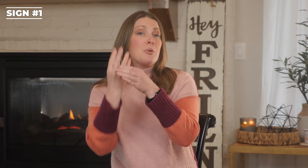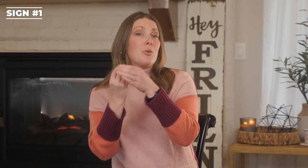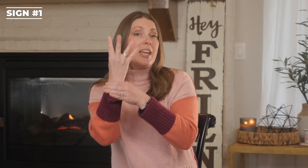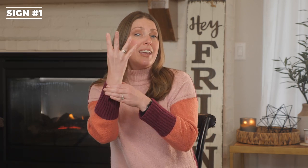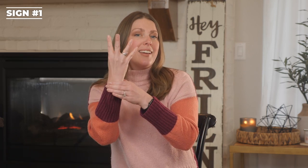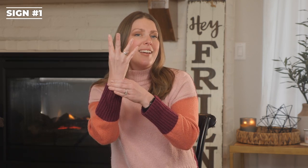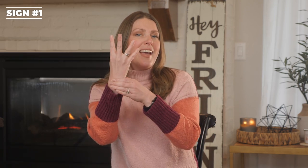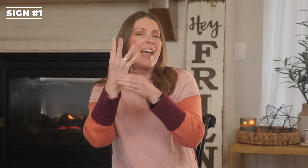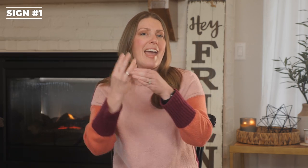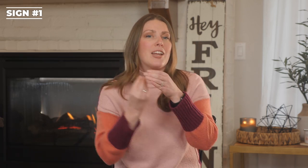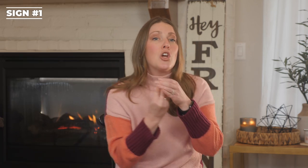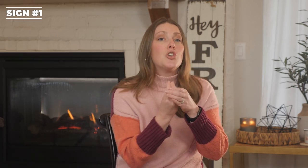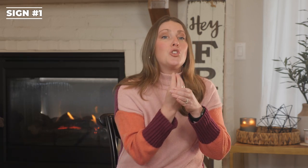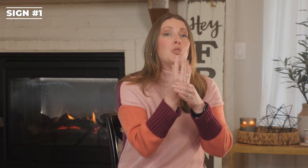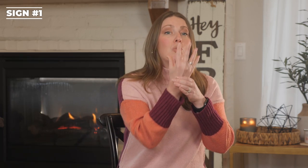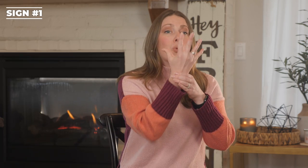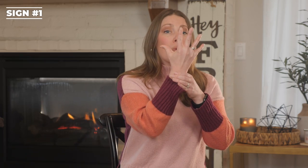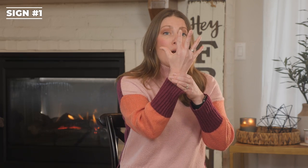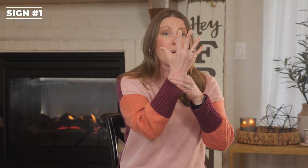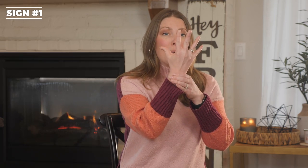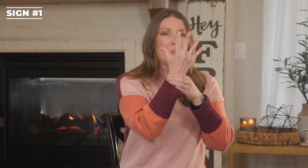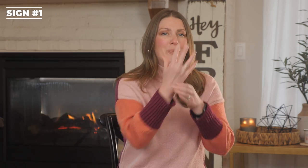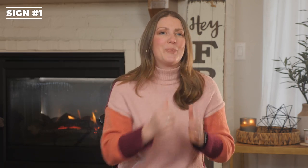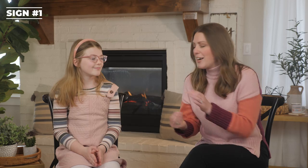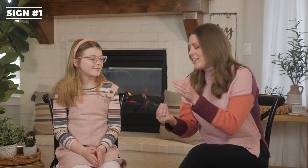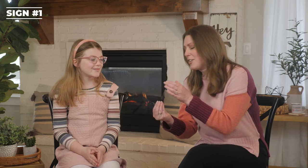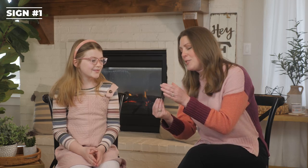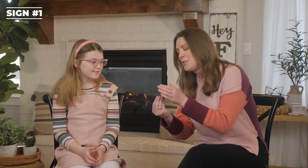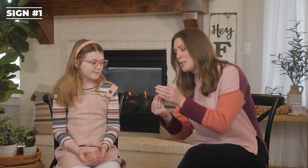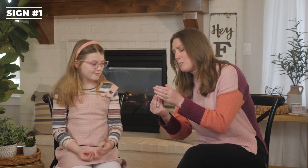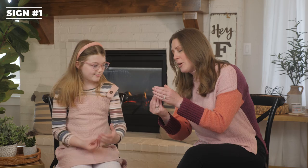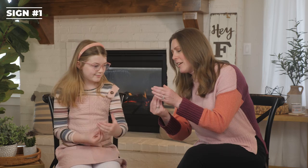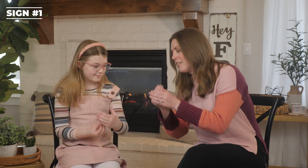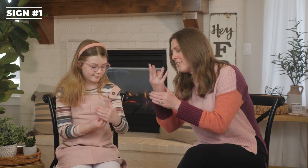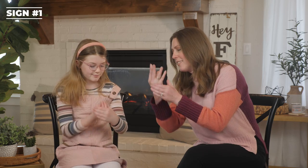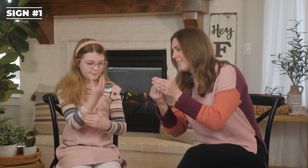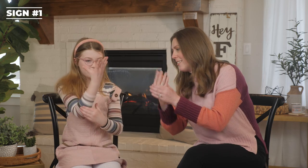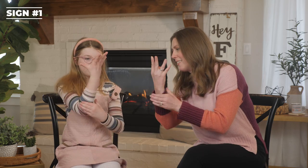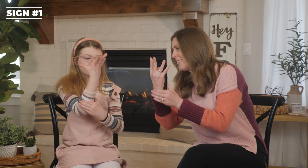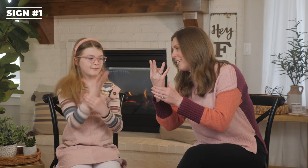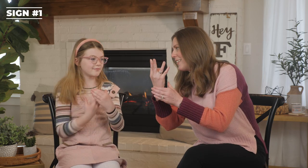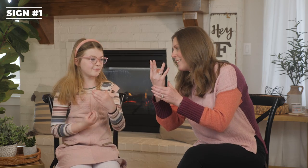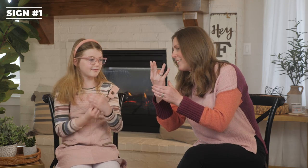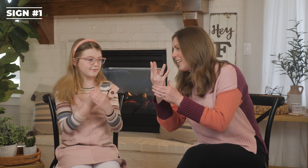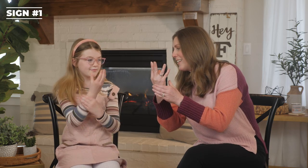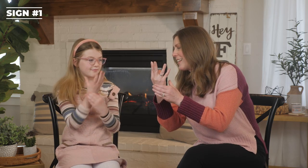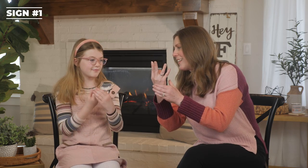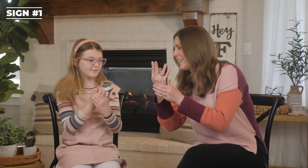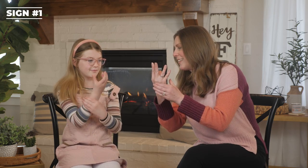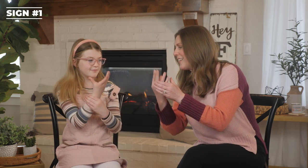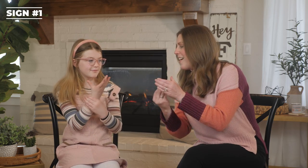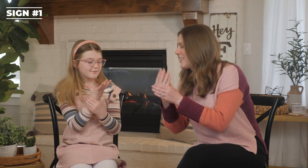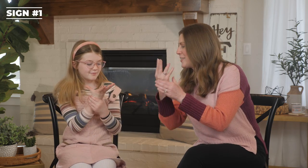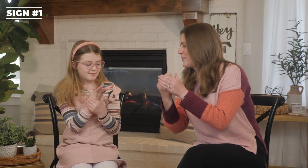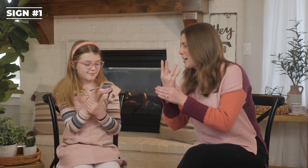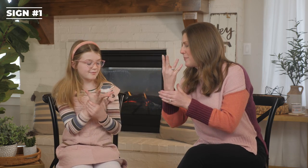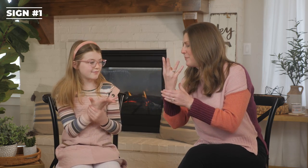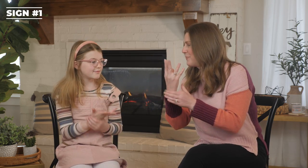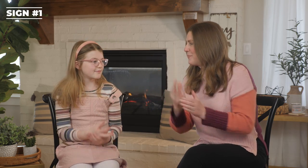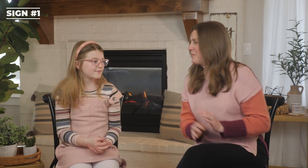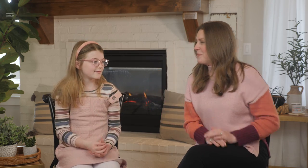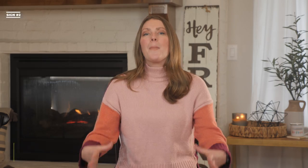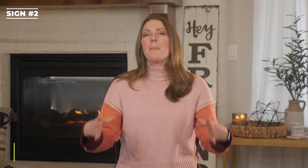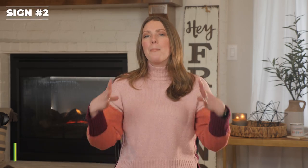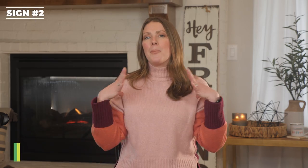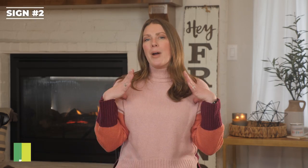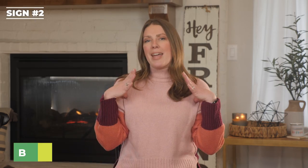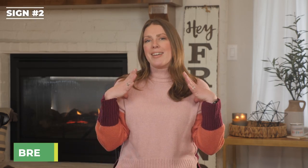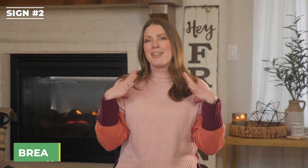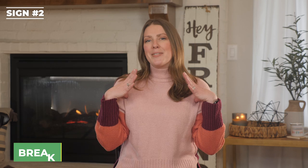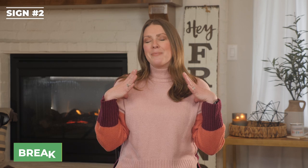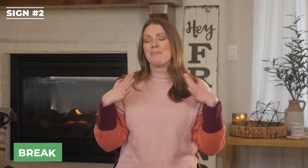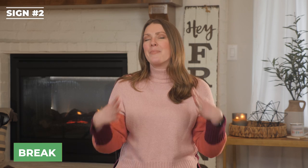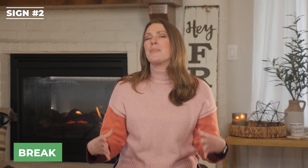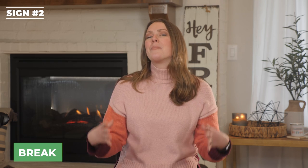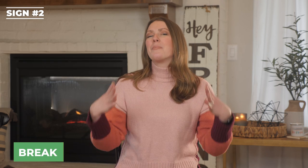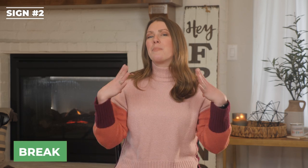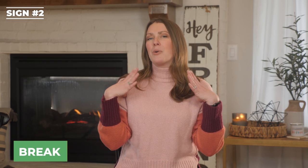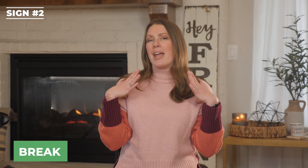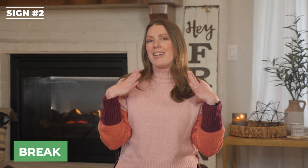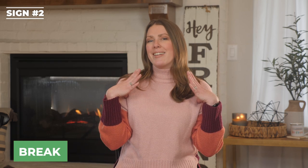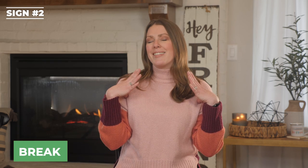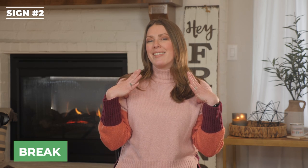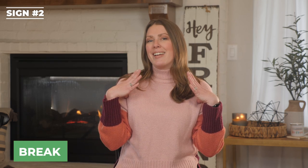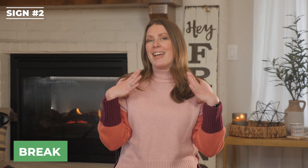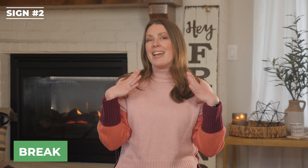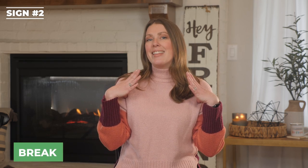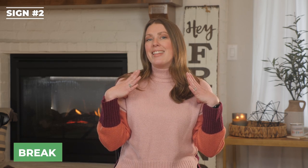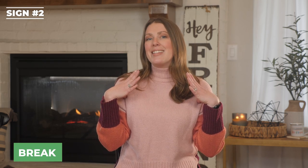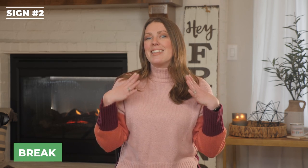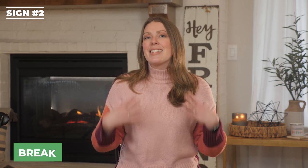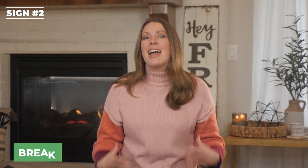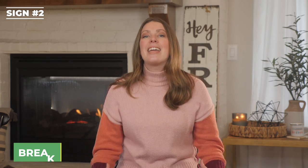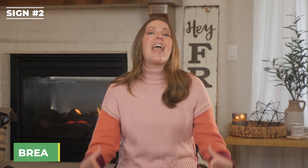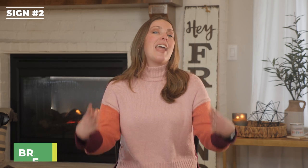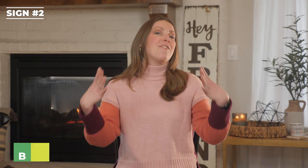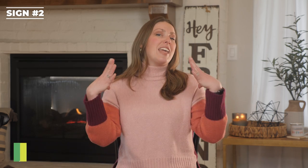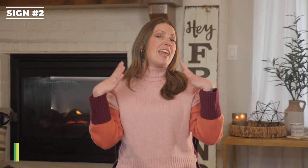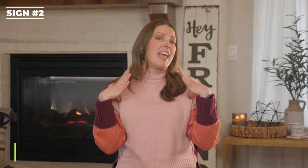'spring' and to grow. All right, can you do spring? Very good, awesome job! 'Break, break' this is like a